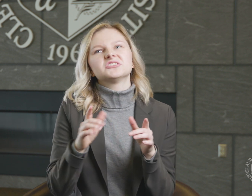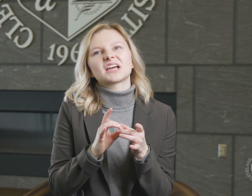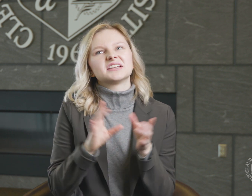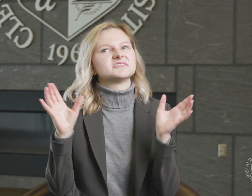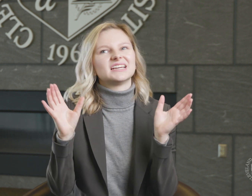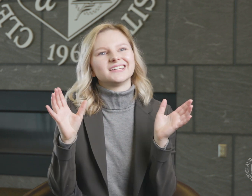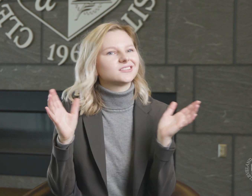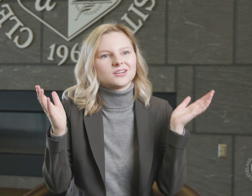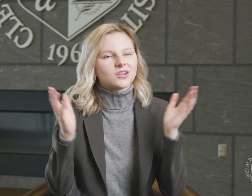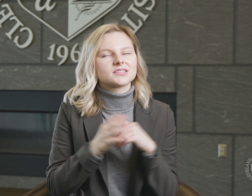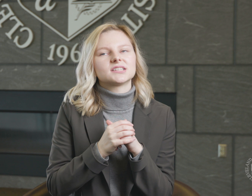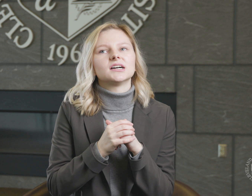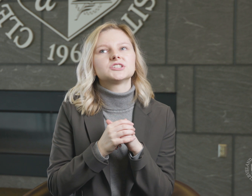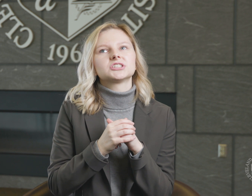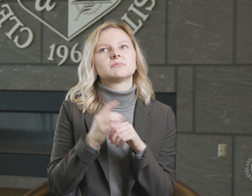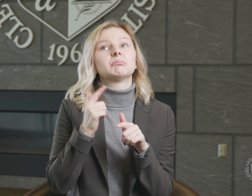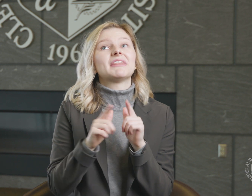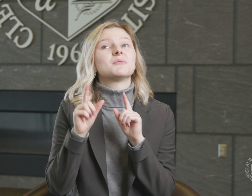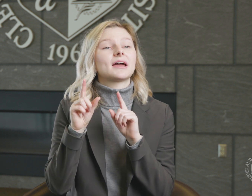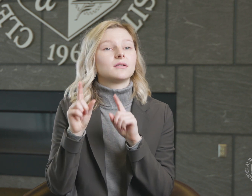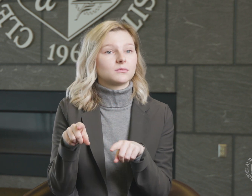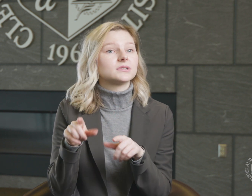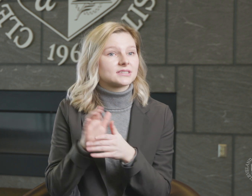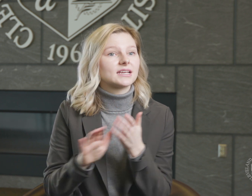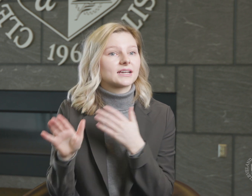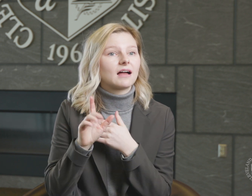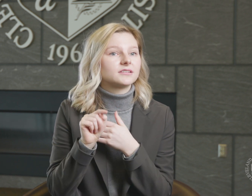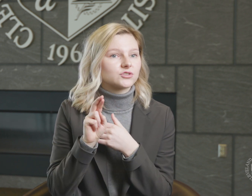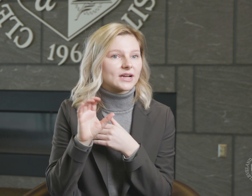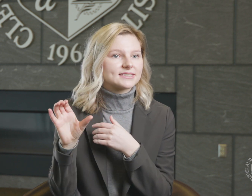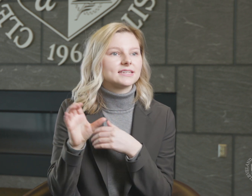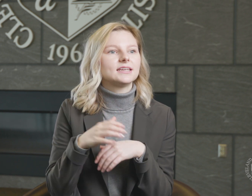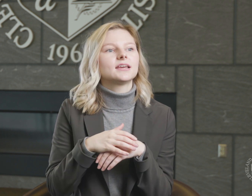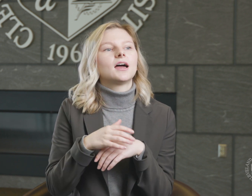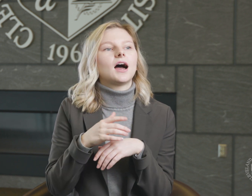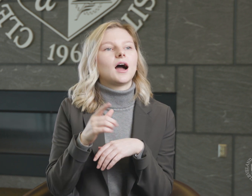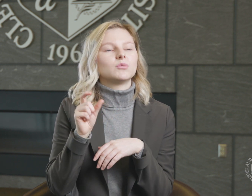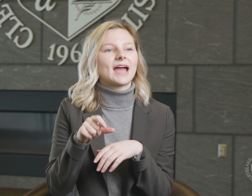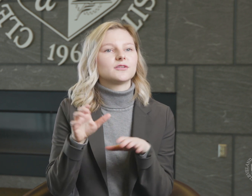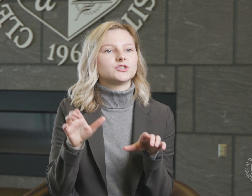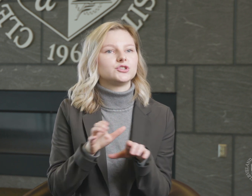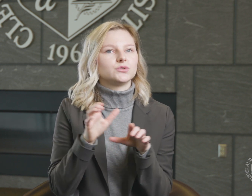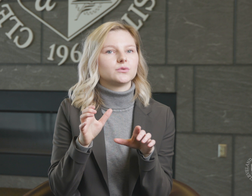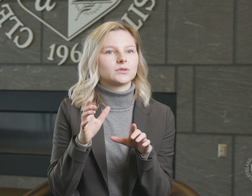just kind of like you know lost touch but then when I was in college at Tri-C um we have to do